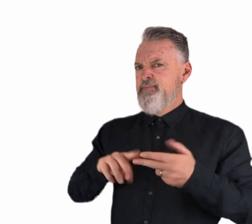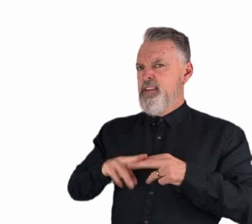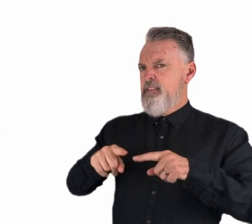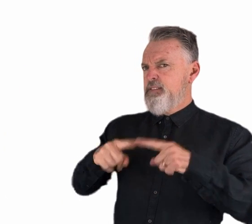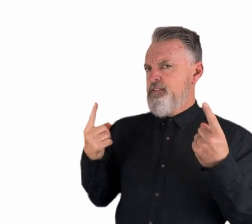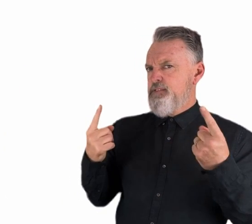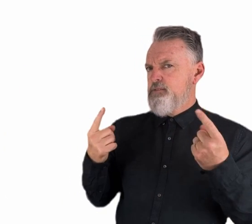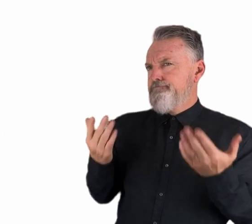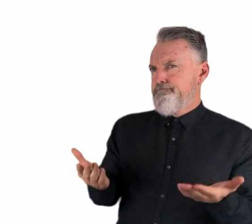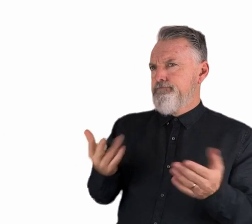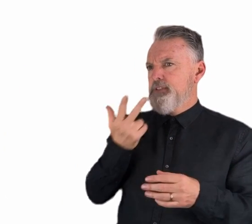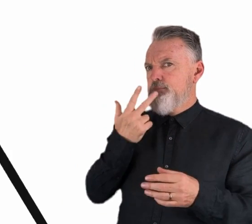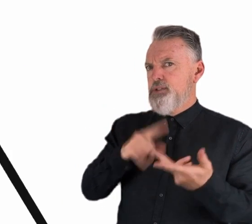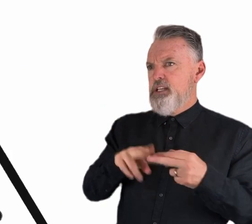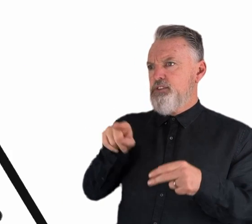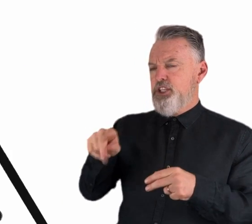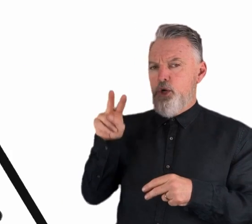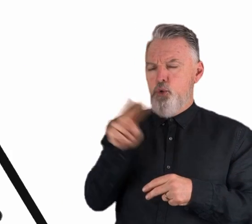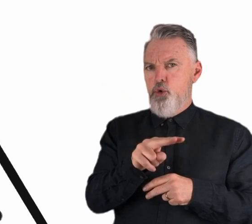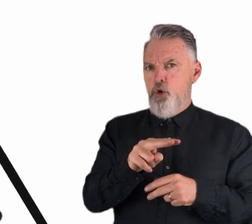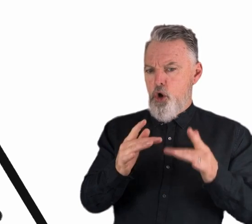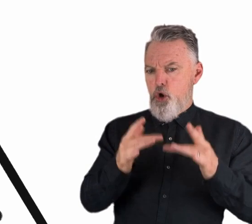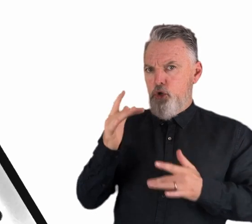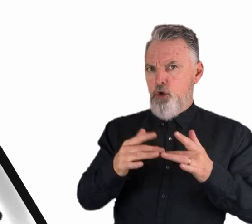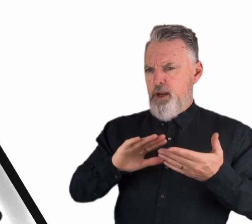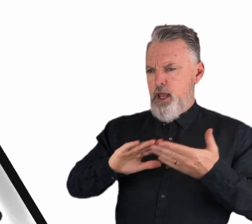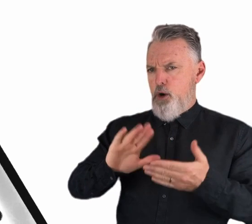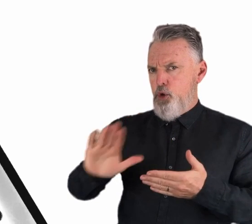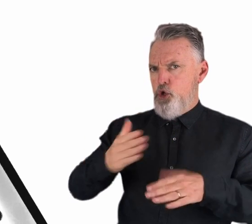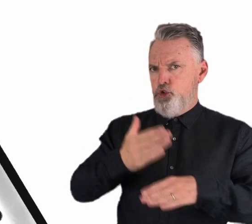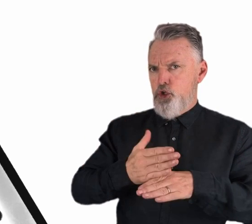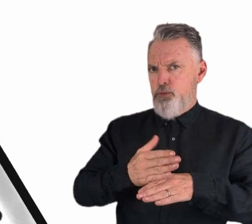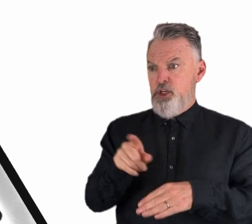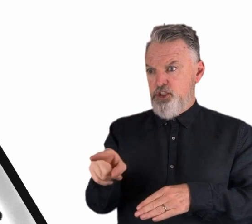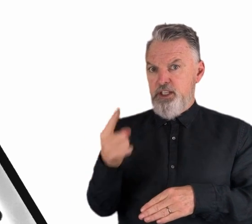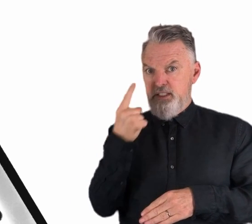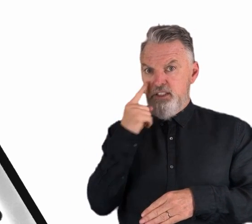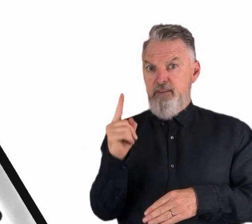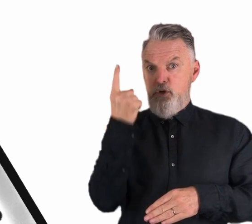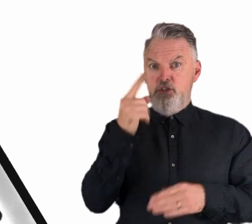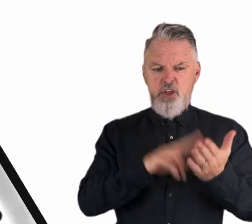What if whenIssy looks online for information to help her at work, the first thing she sees is Neurodiversity Media.